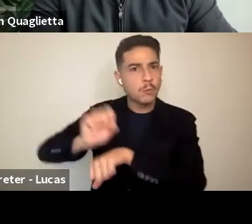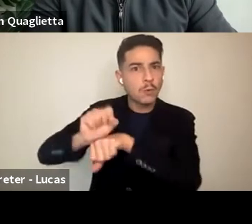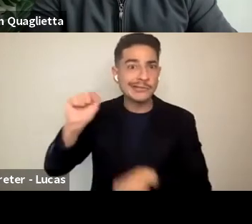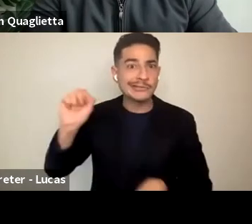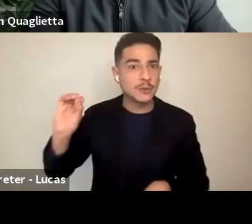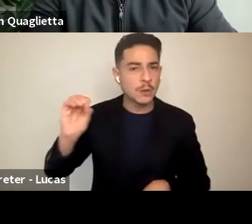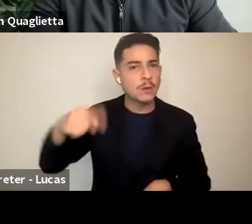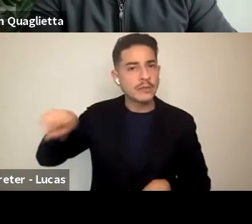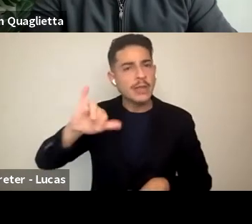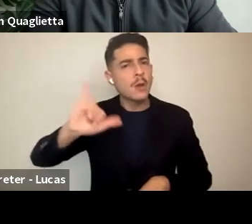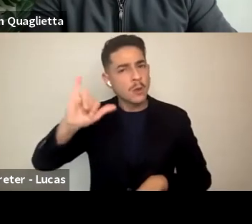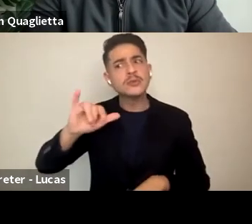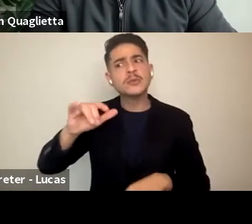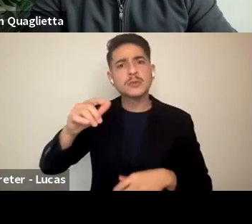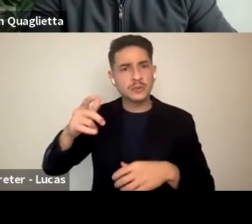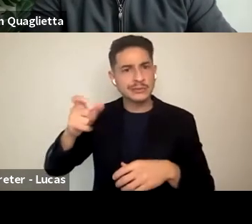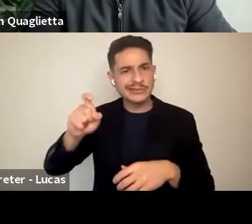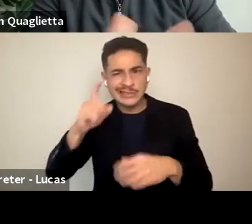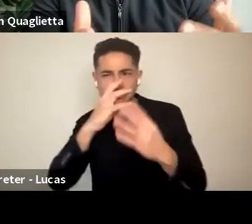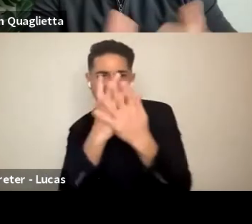the vetting process and really understand who needs it and who doesn't.